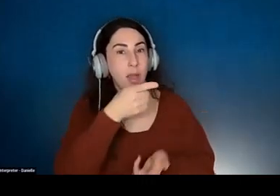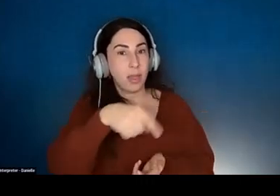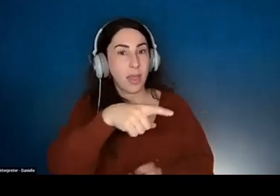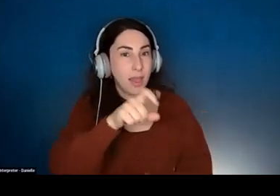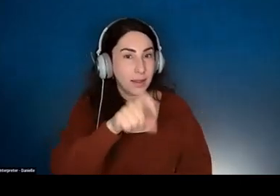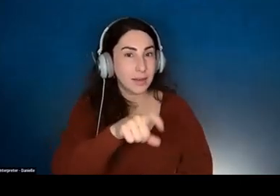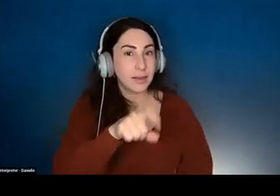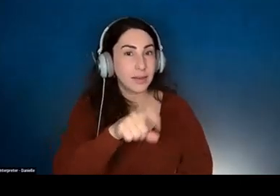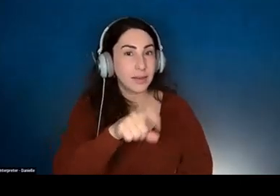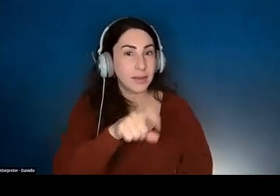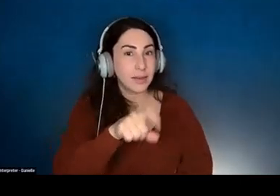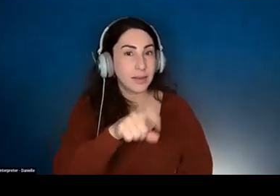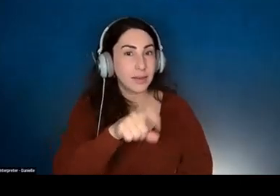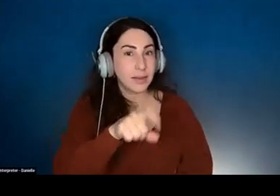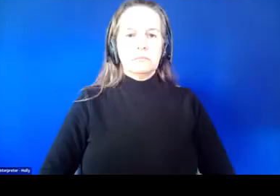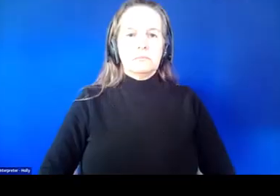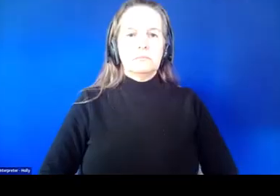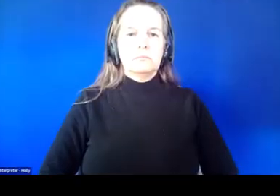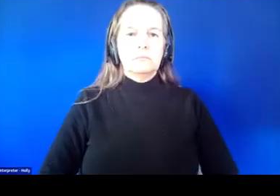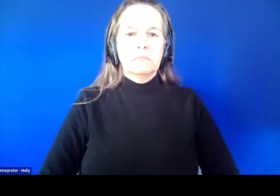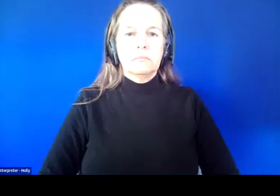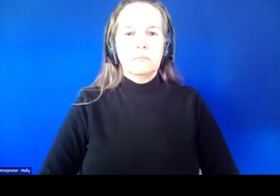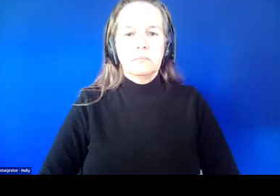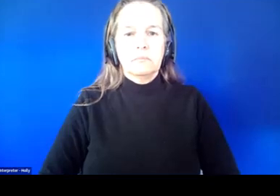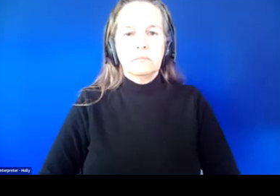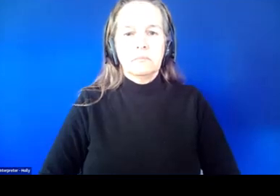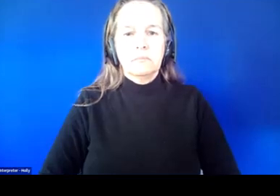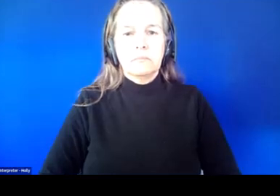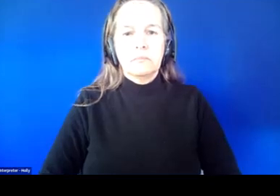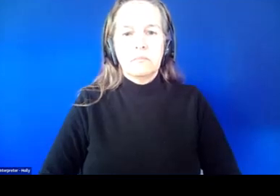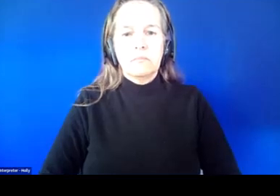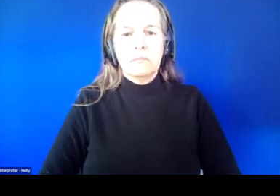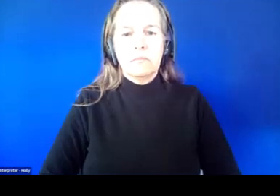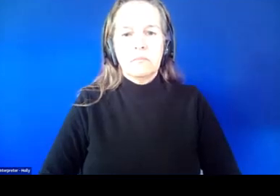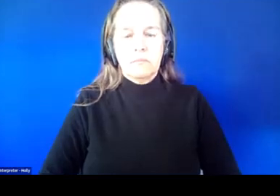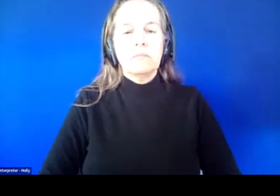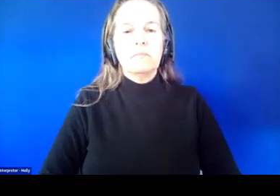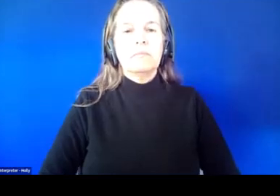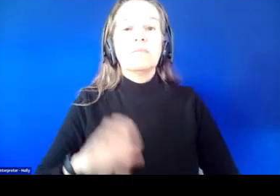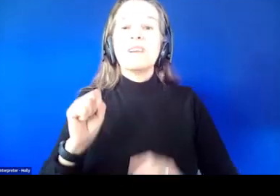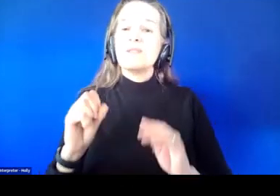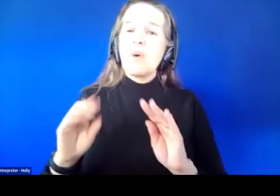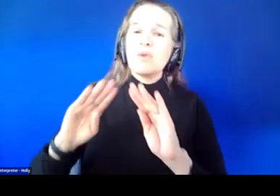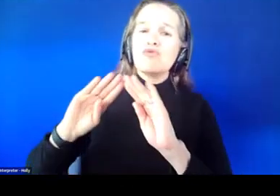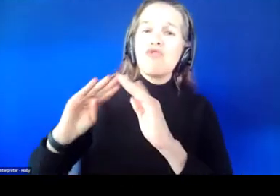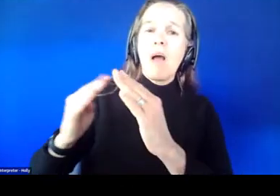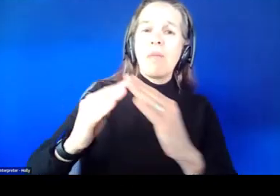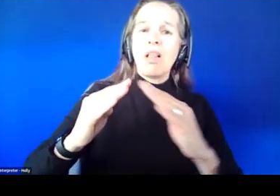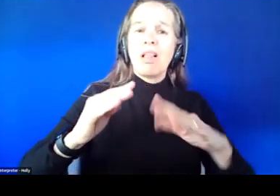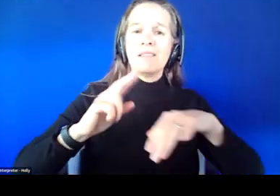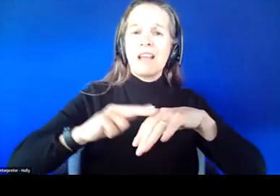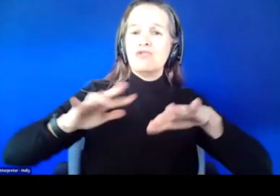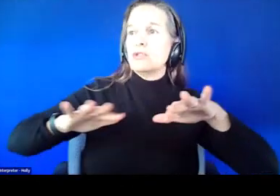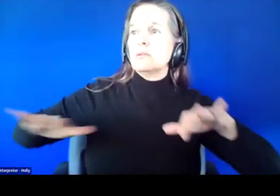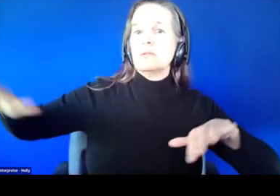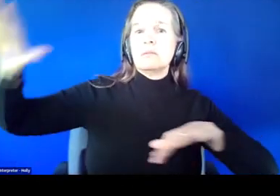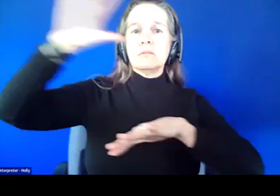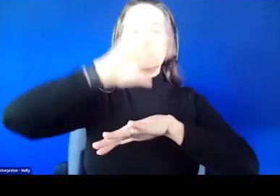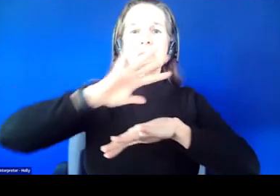them and guide them in overcoming those barriers. Tribal nations, you know, there's been many parties who have affirmed tribal sovereignty,